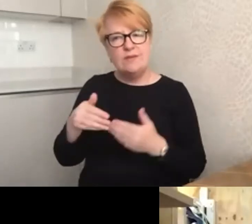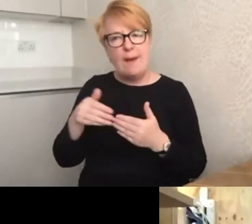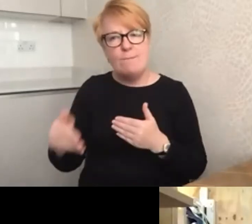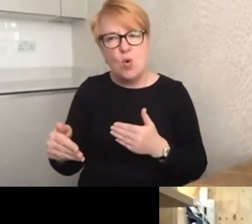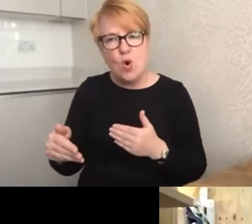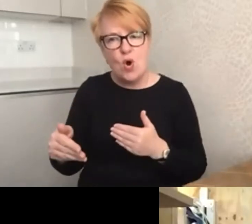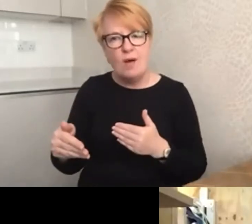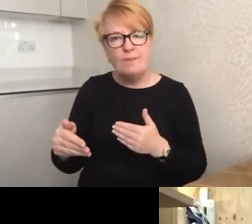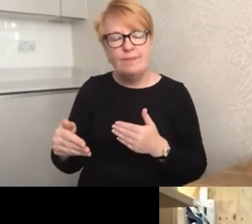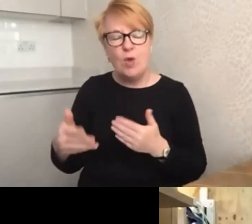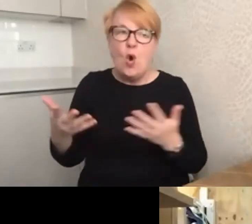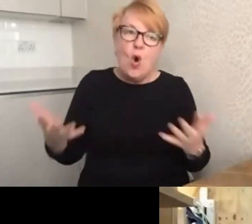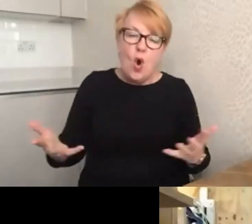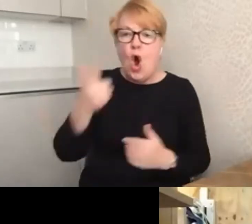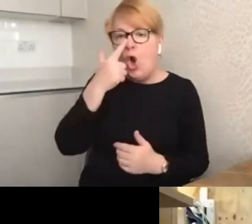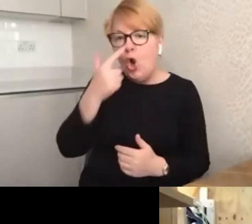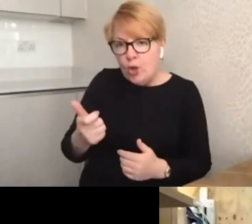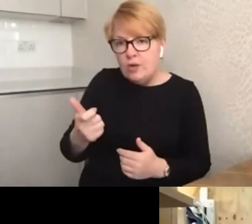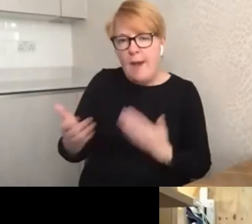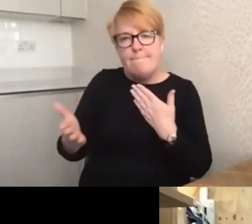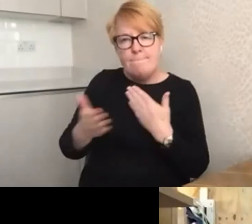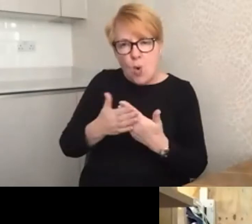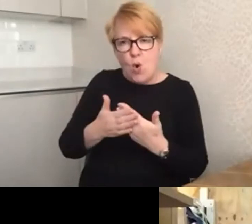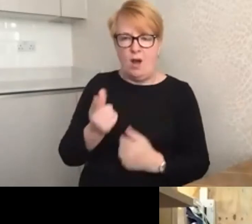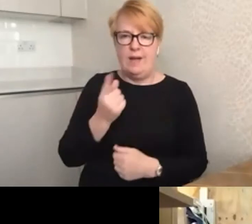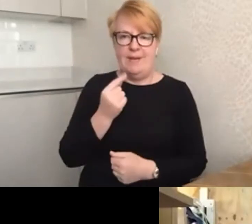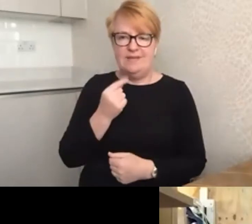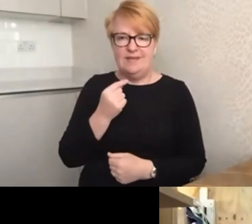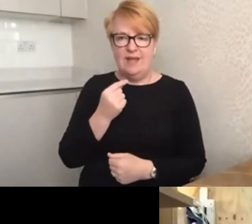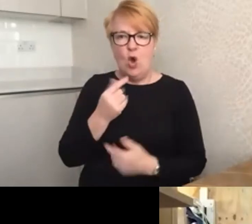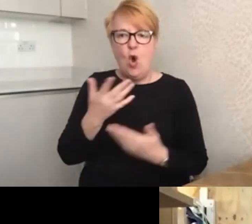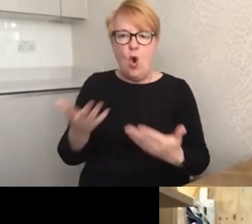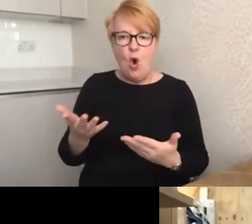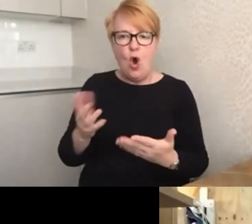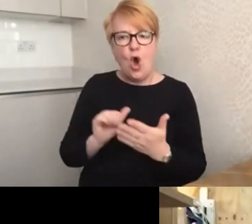or could have more capacity or more cultural capital to bring to bear on those things.